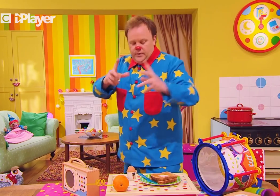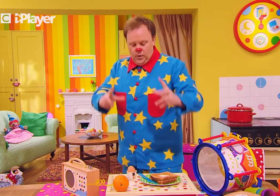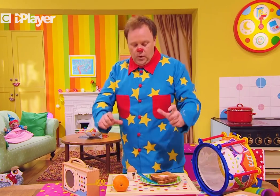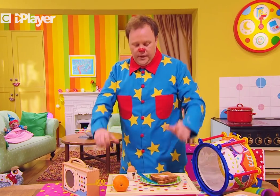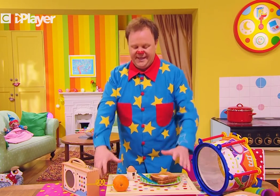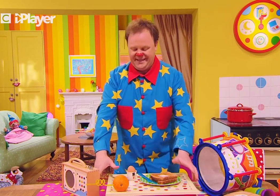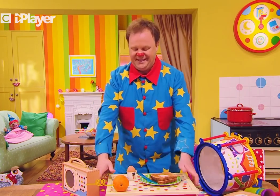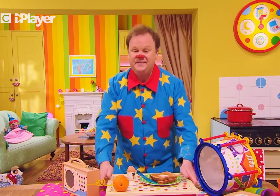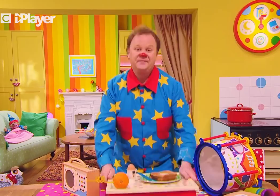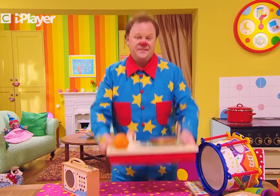oh